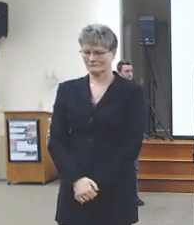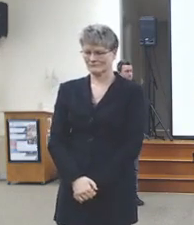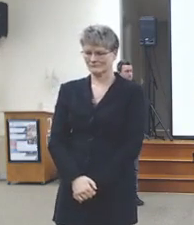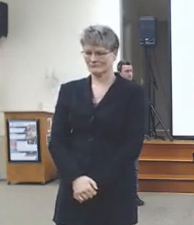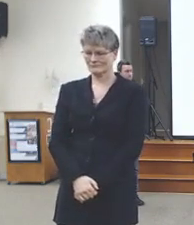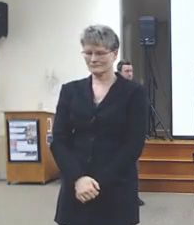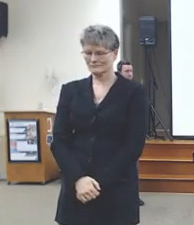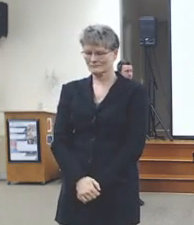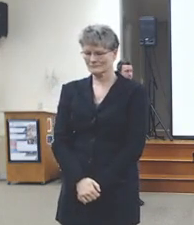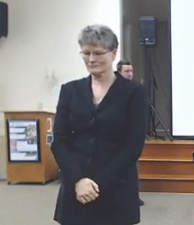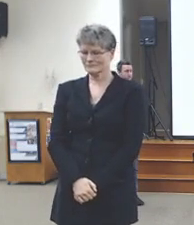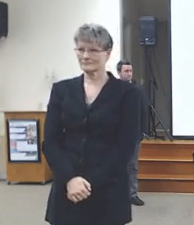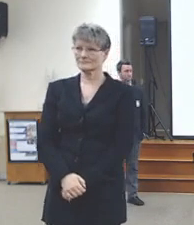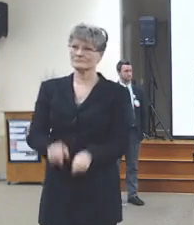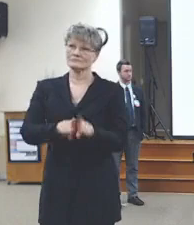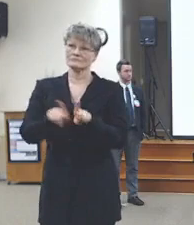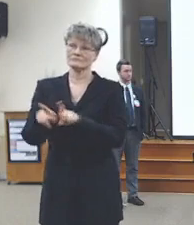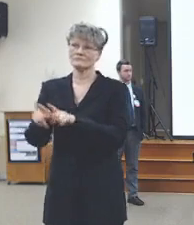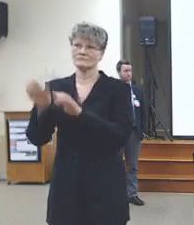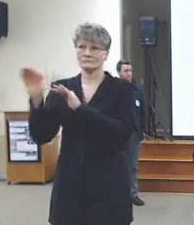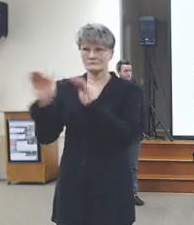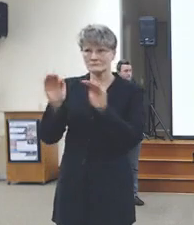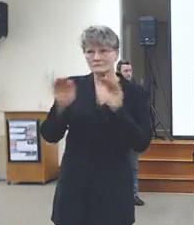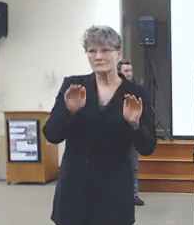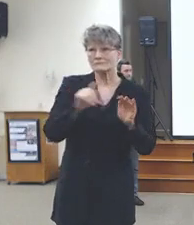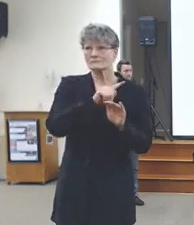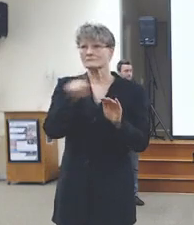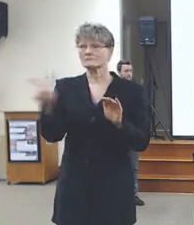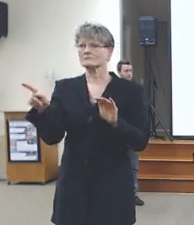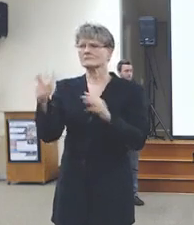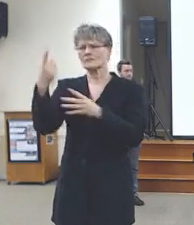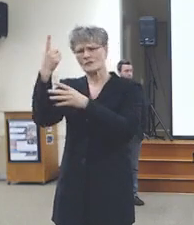to remind you to continue to trust reliable sources for your information,